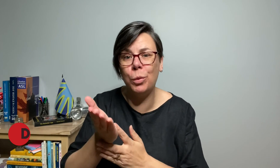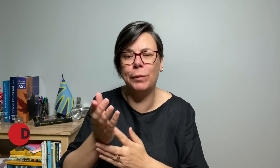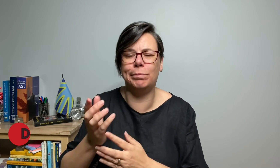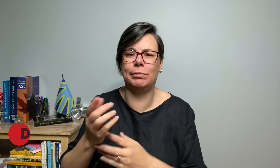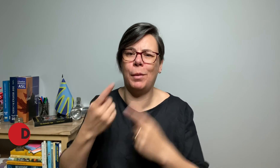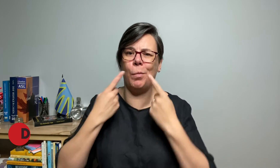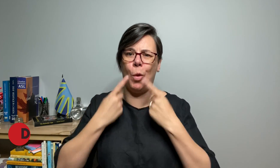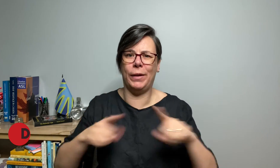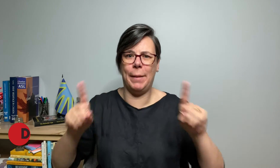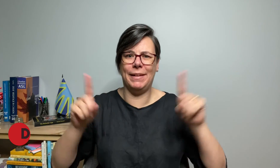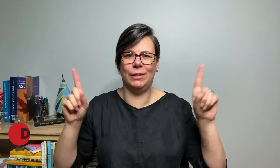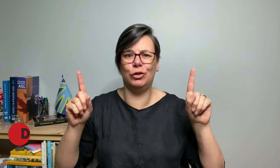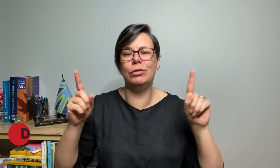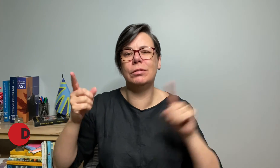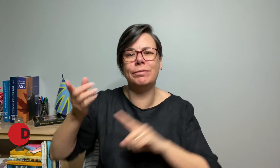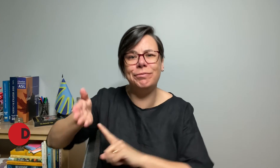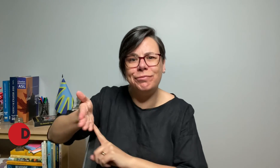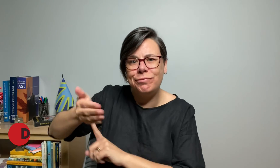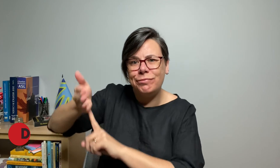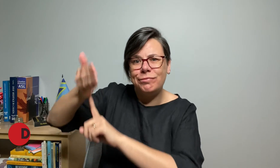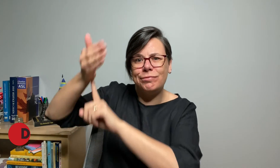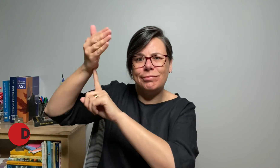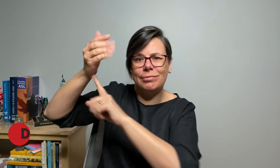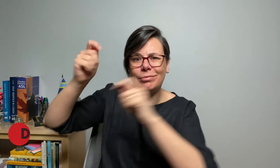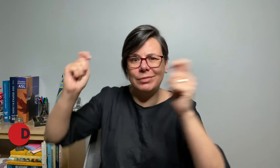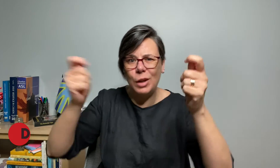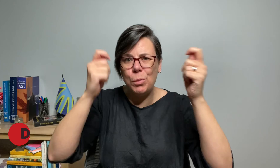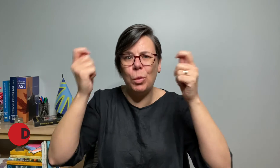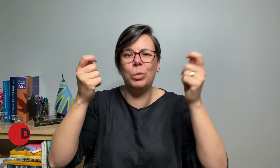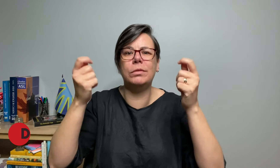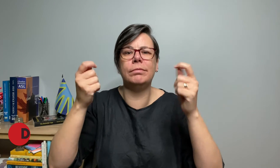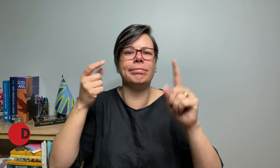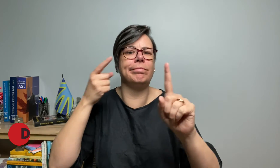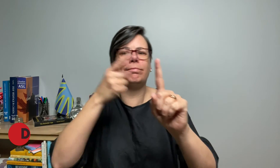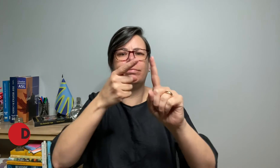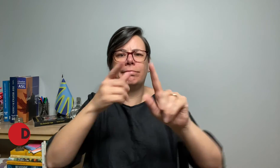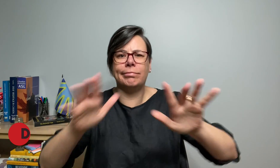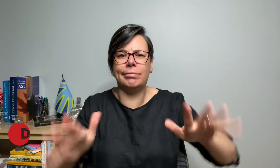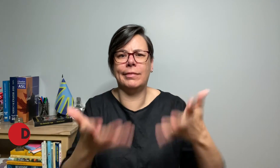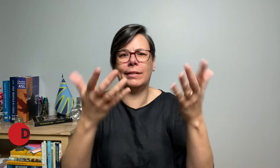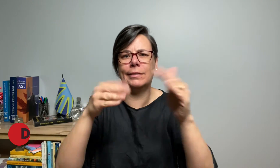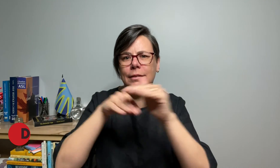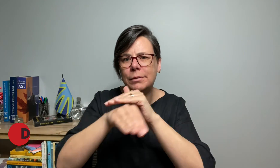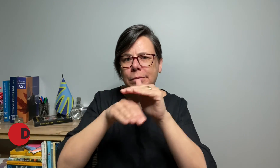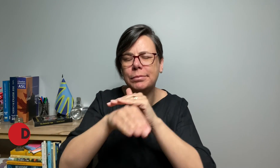proclamations and flag-raising ceremonies, aiming to enhance accessibility